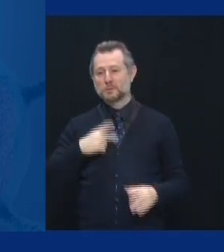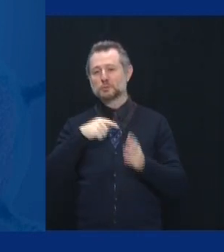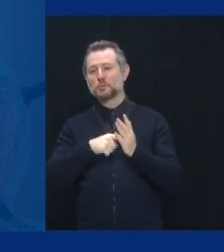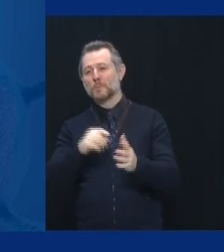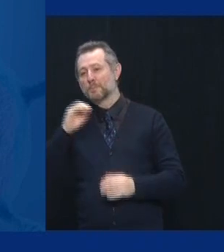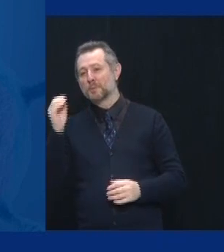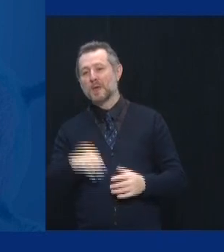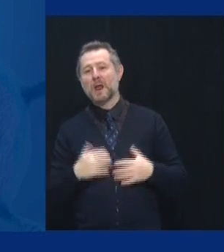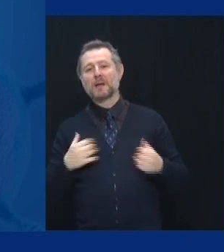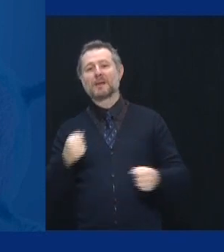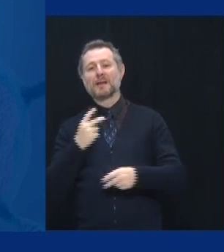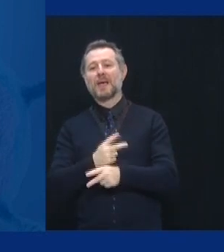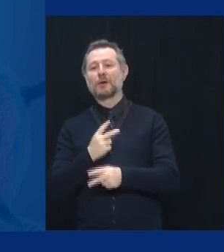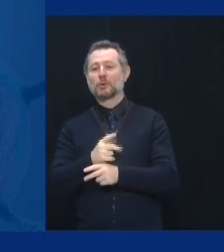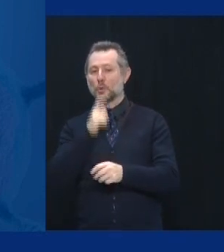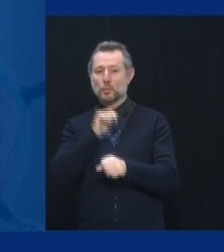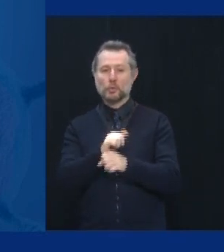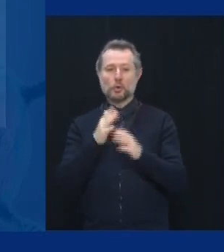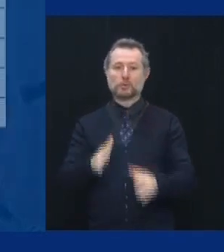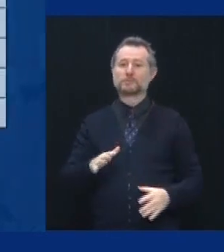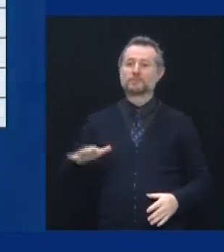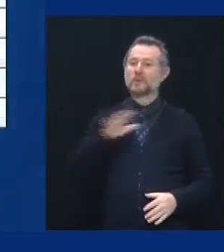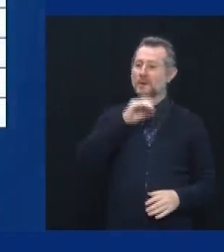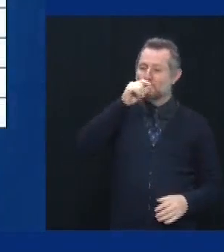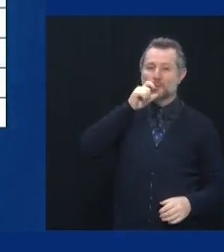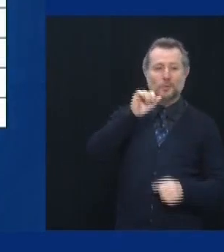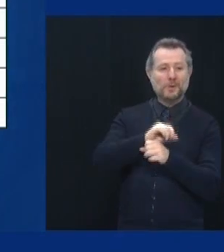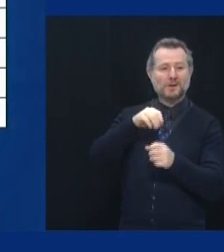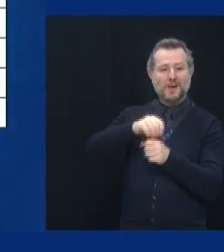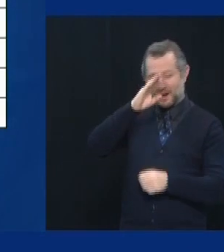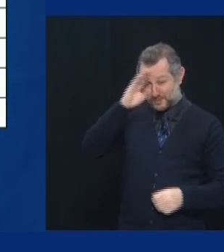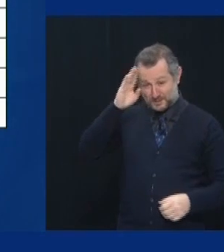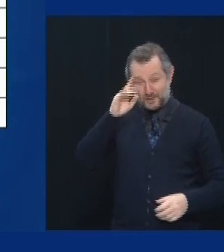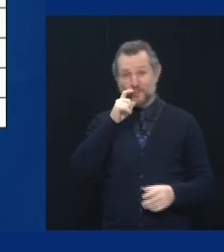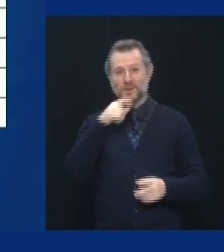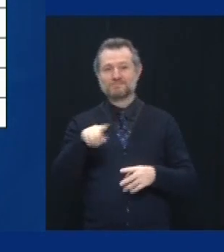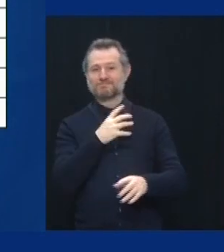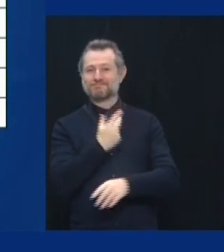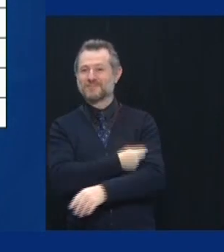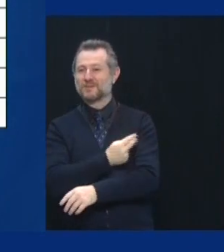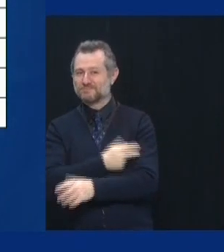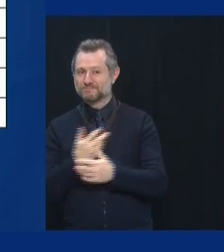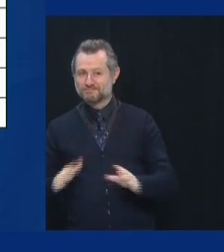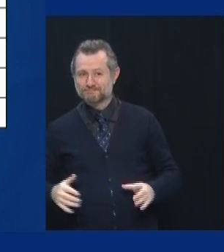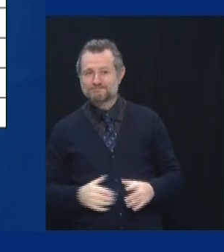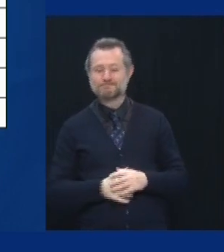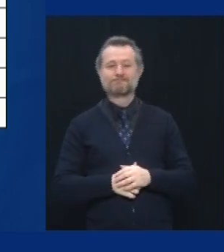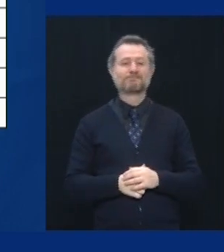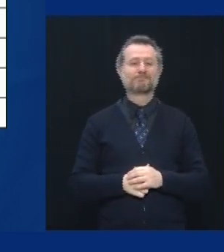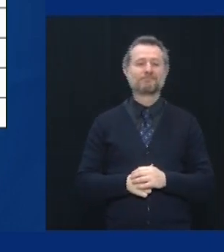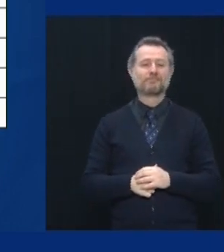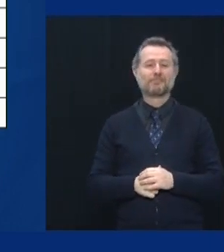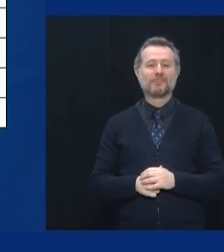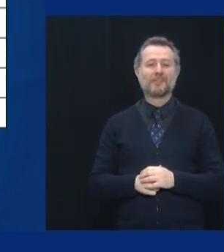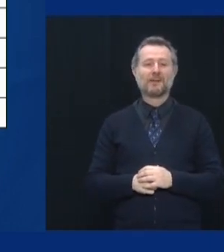AND, AGAIN, YOU'LL HAVE A VARIANCE ACROSS THE STATE BY EW- ñ PERCENT OF HEALTH CARE